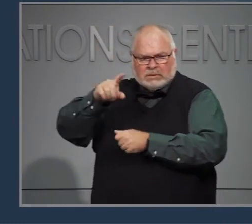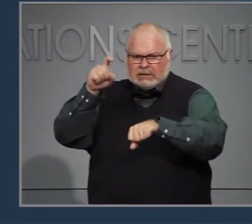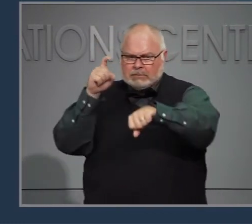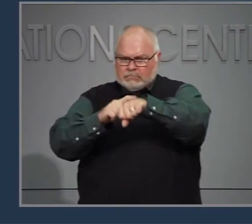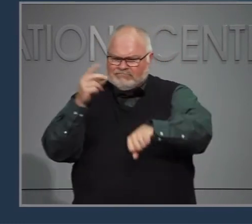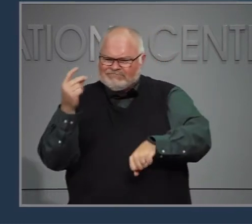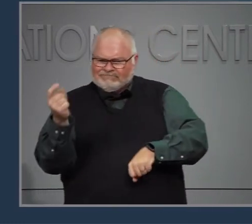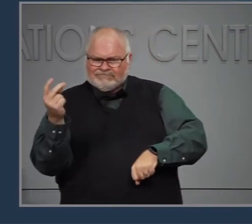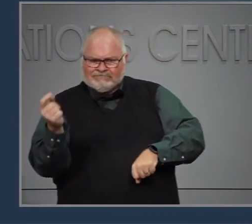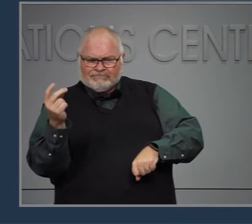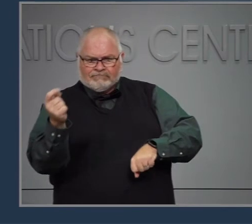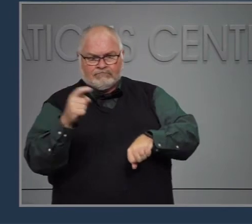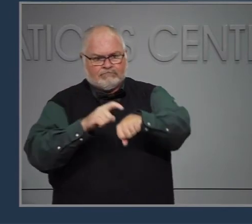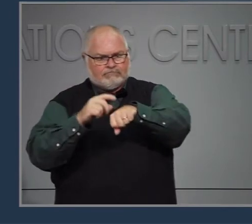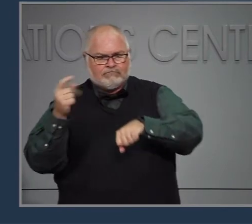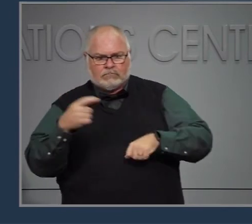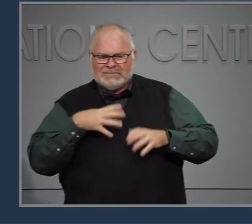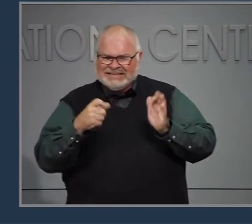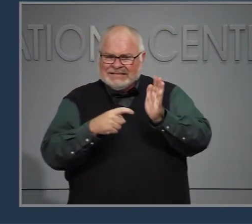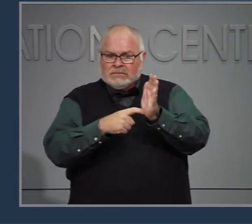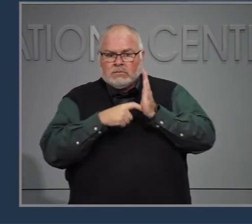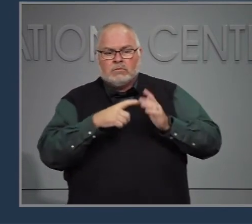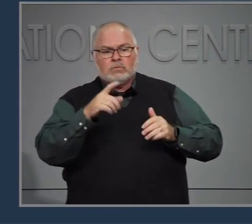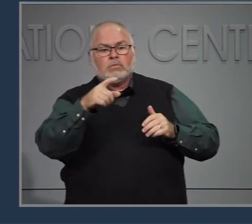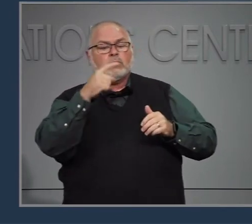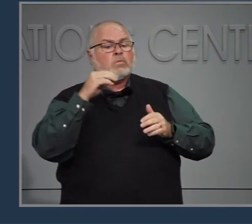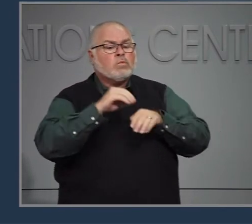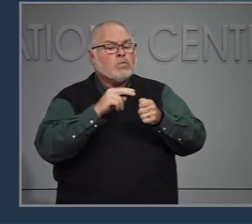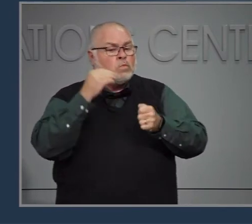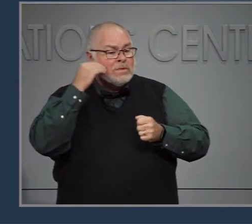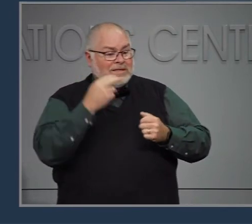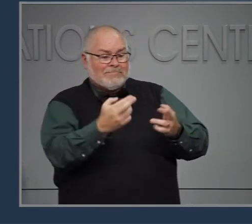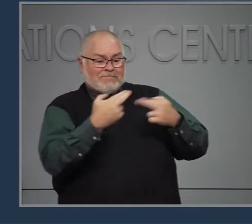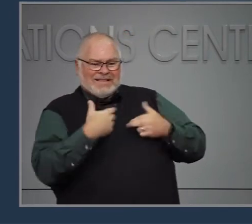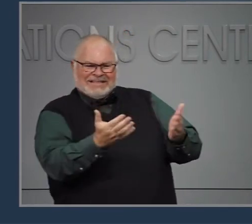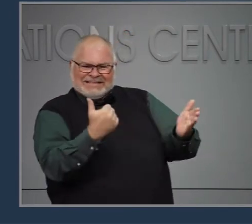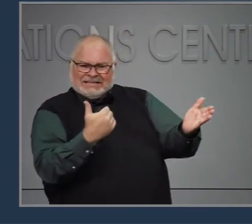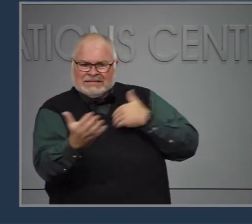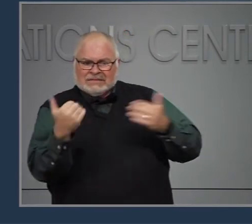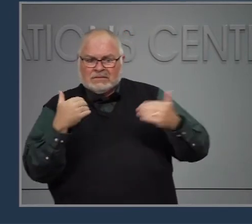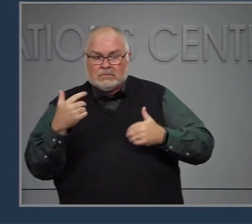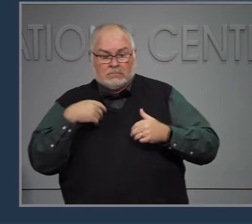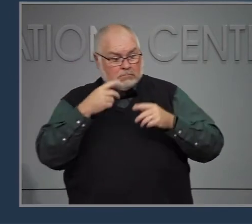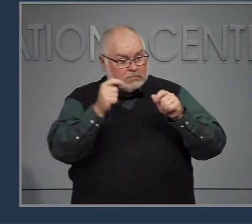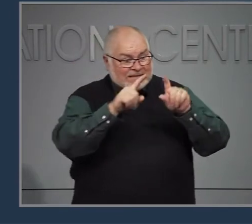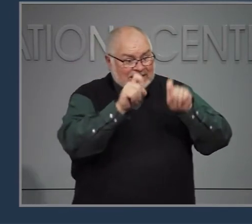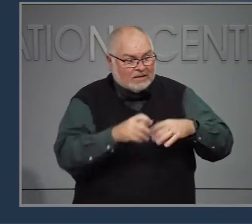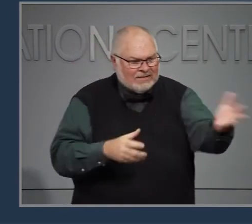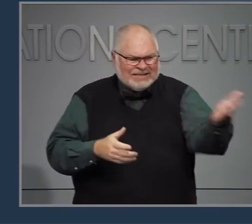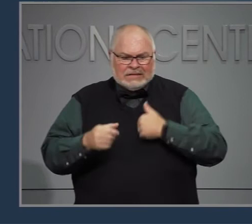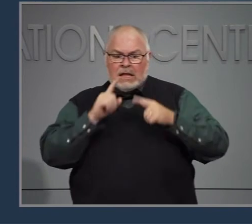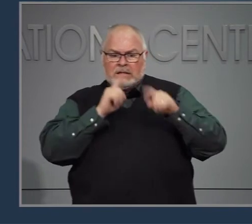WE REQUIRE FACILITIES TO REPORT ANY COVID-19 CASE PROMPTLY TO THEIR LOCAL HEALTH DEPARTMENT.